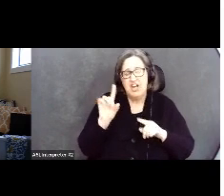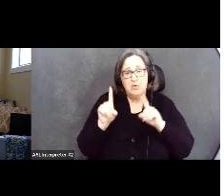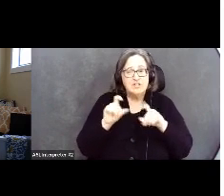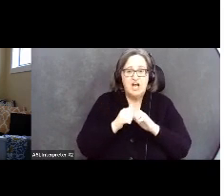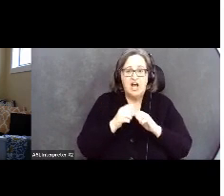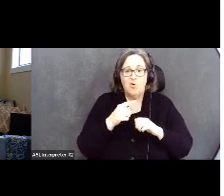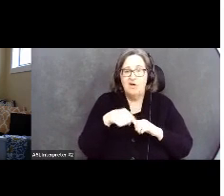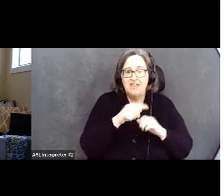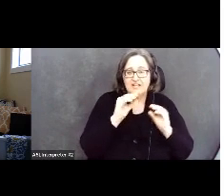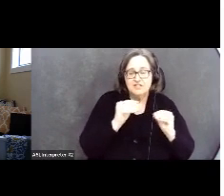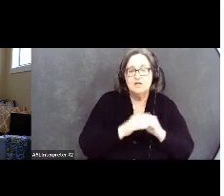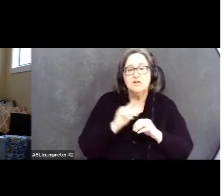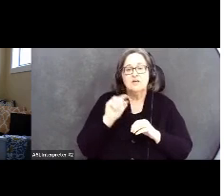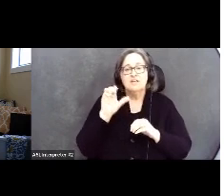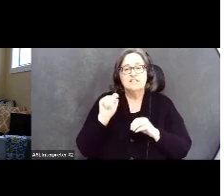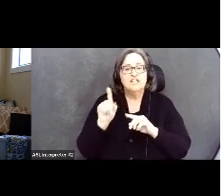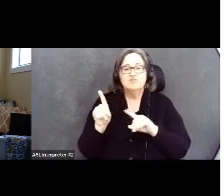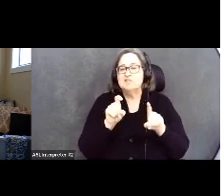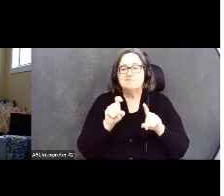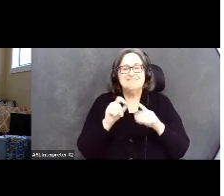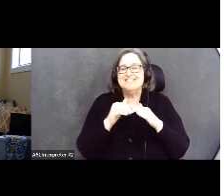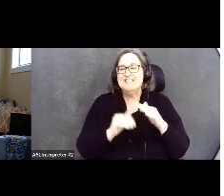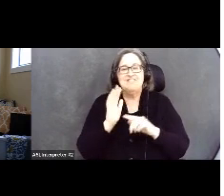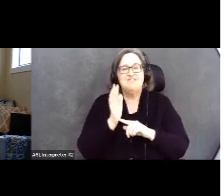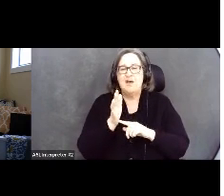TACT questionnaire takes less than five minutes. Next slide.